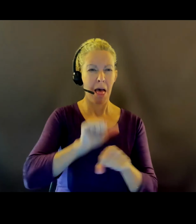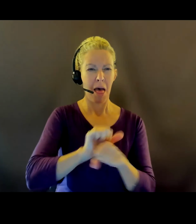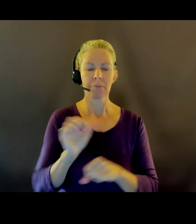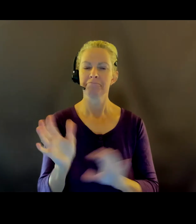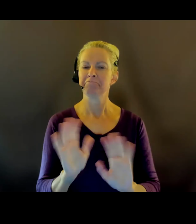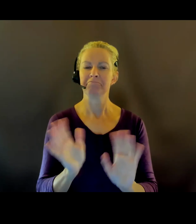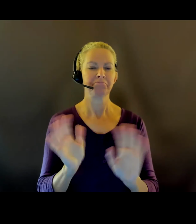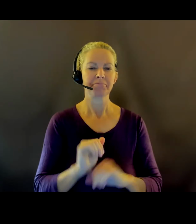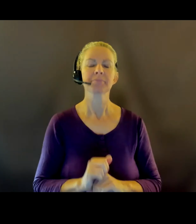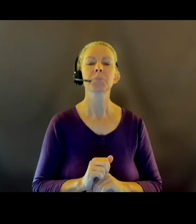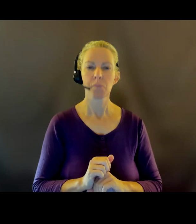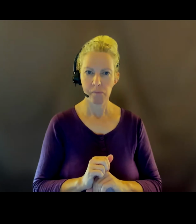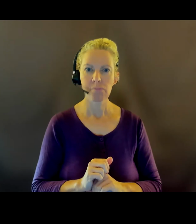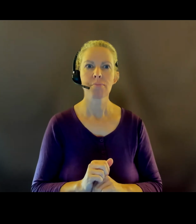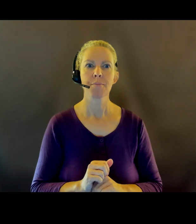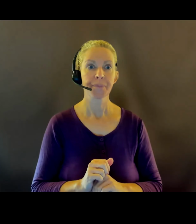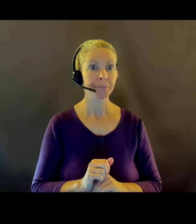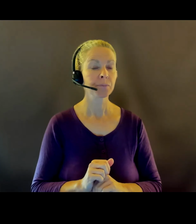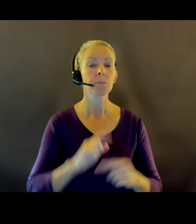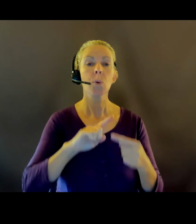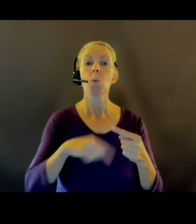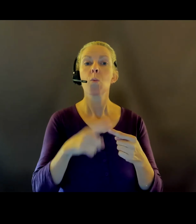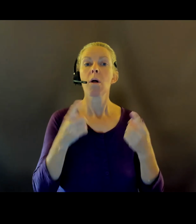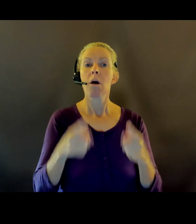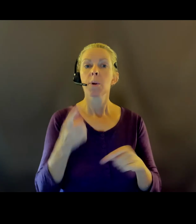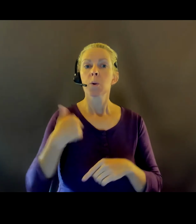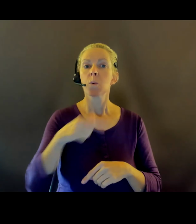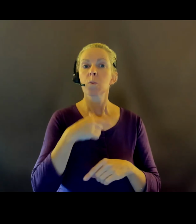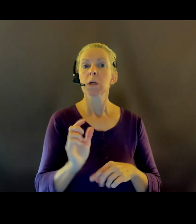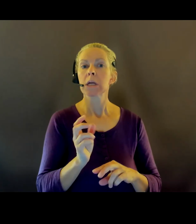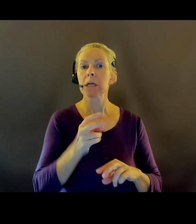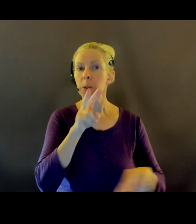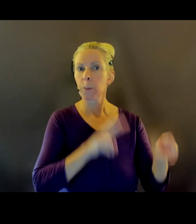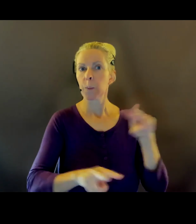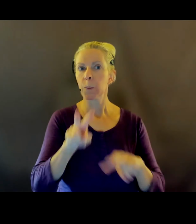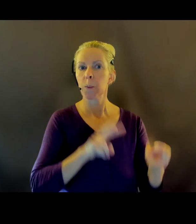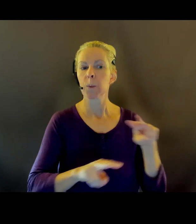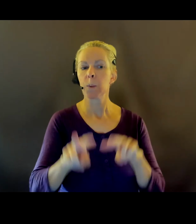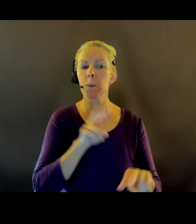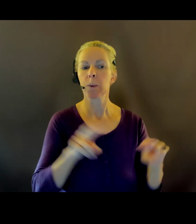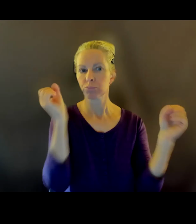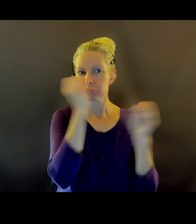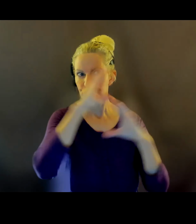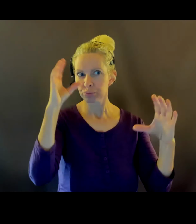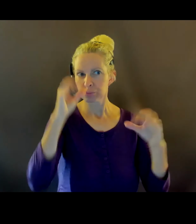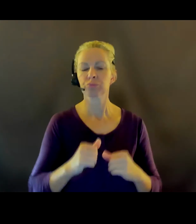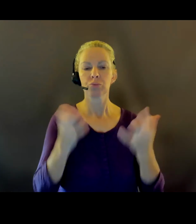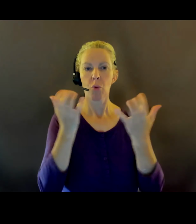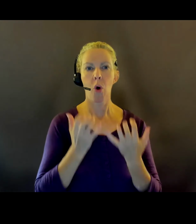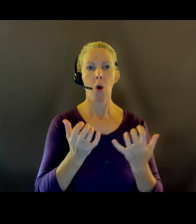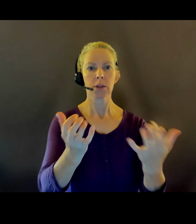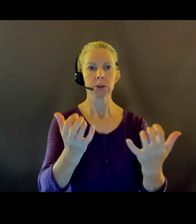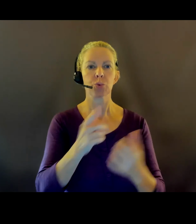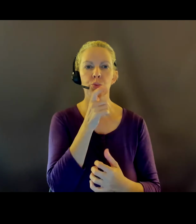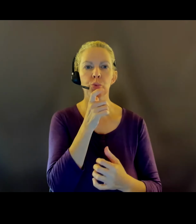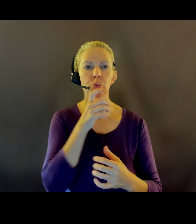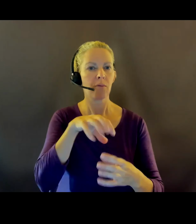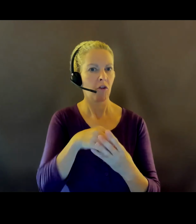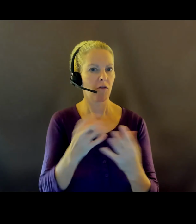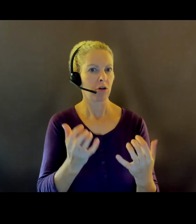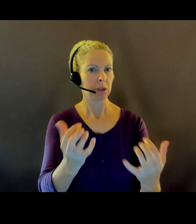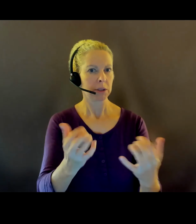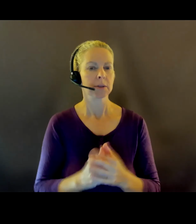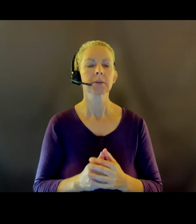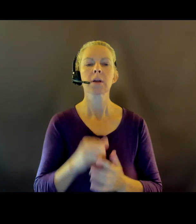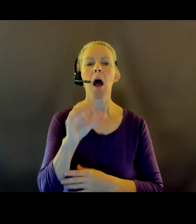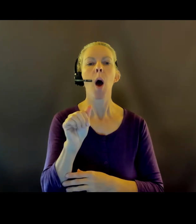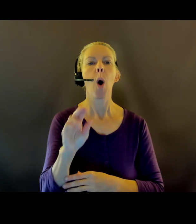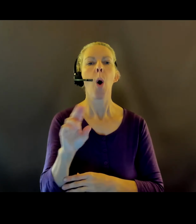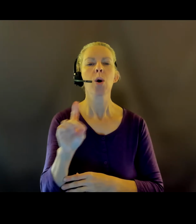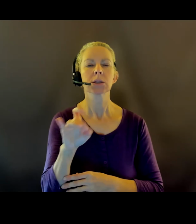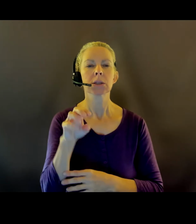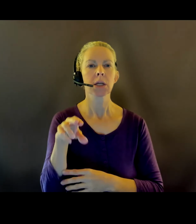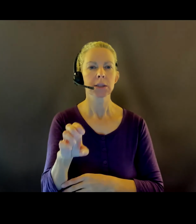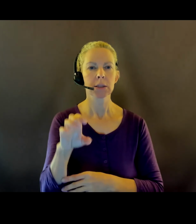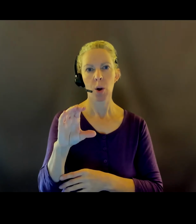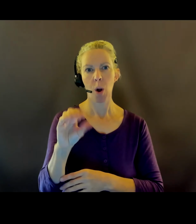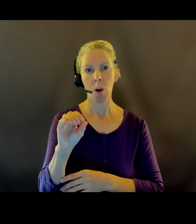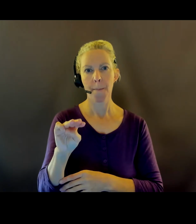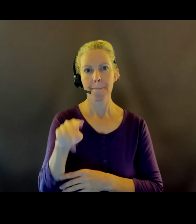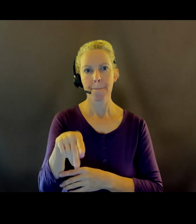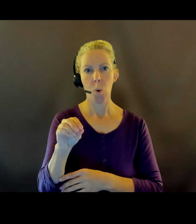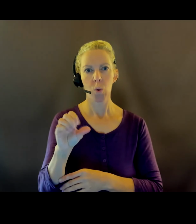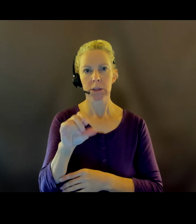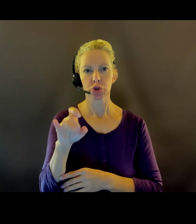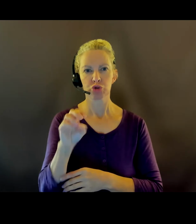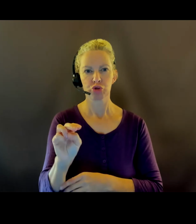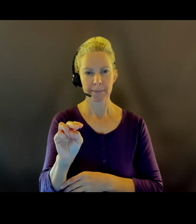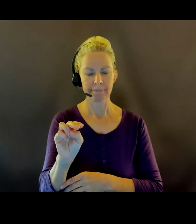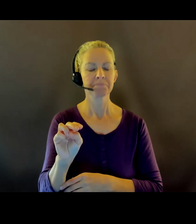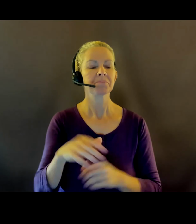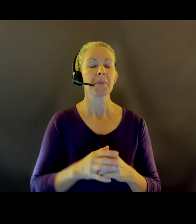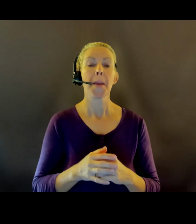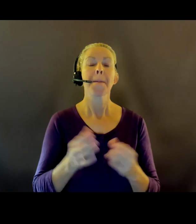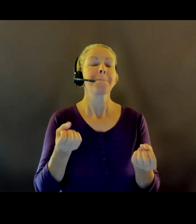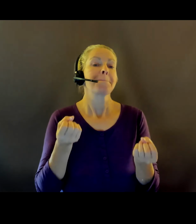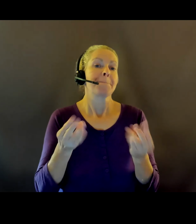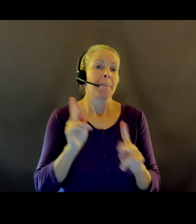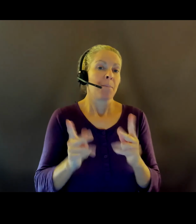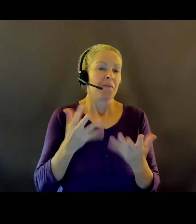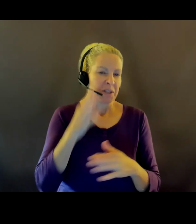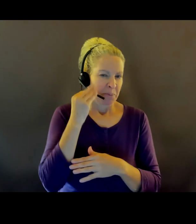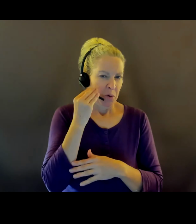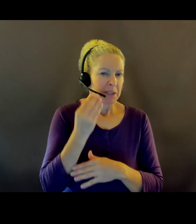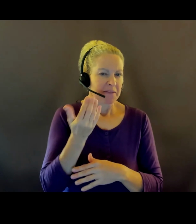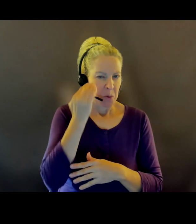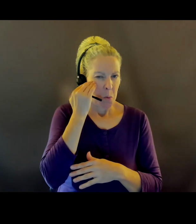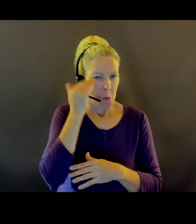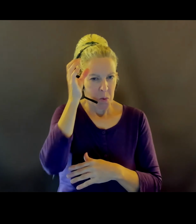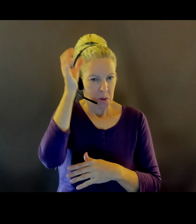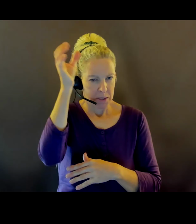So when we look at this audience composition and I'm going to share my screen for that,